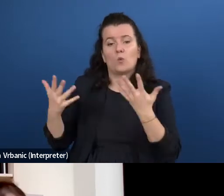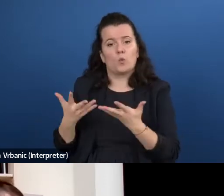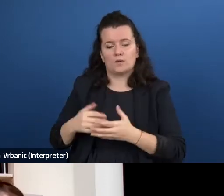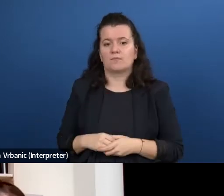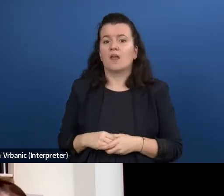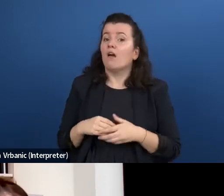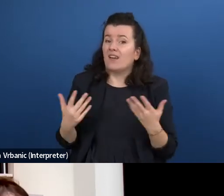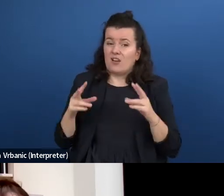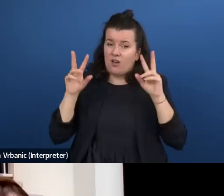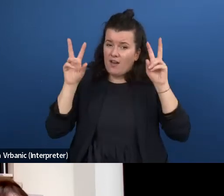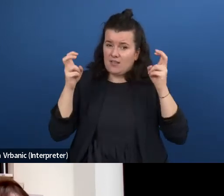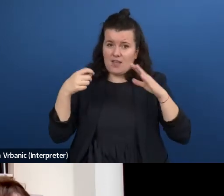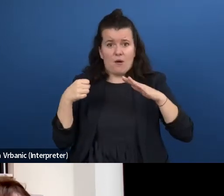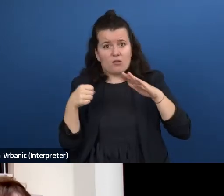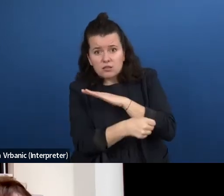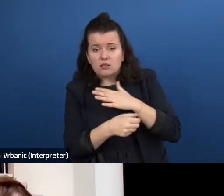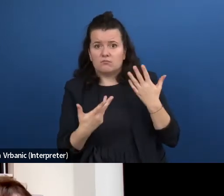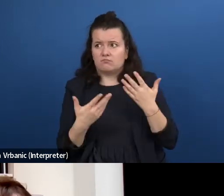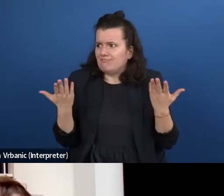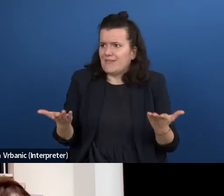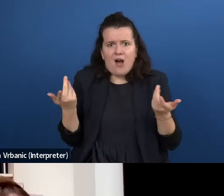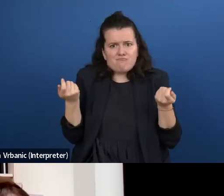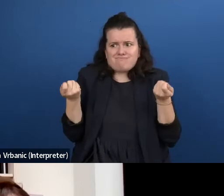even before, we had detected through several services